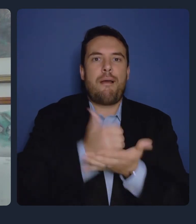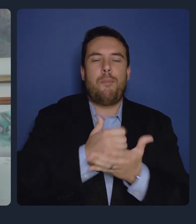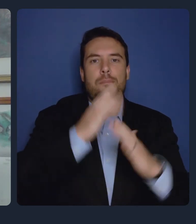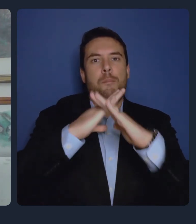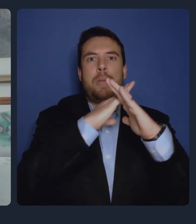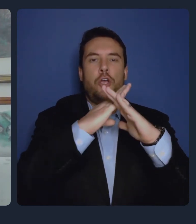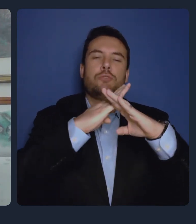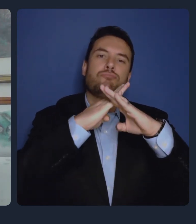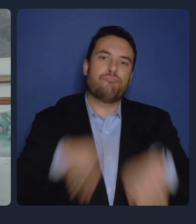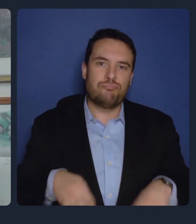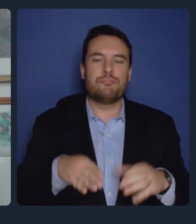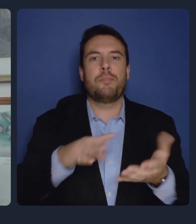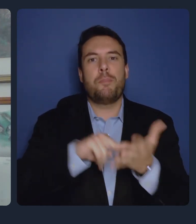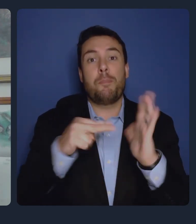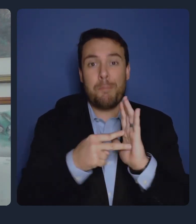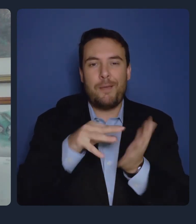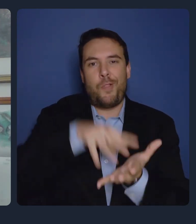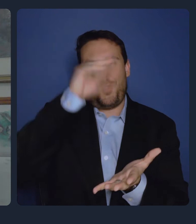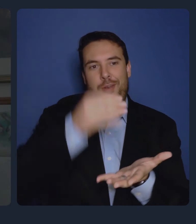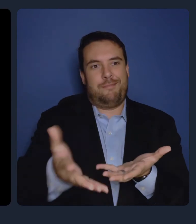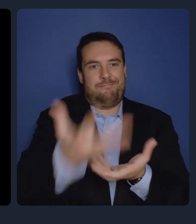and making learning inclusive for all.